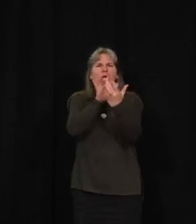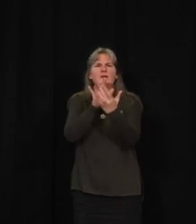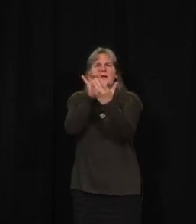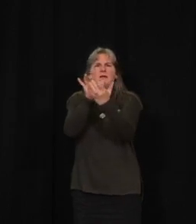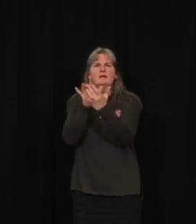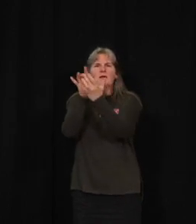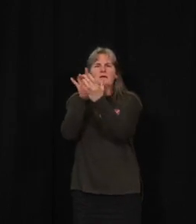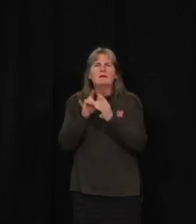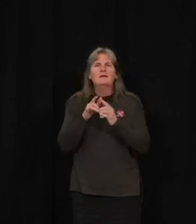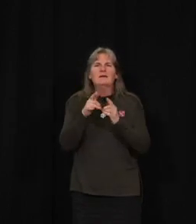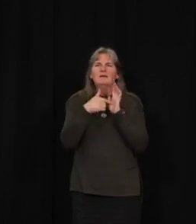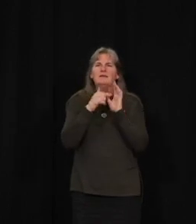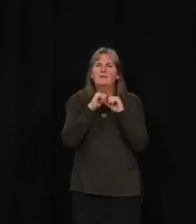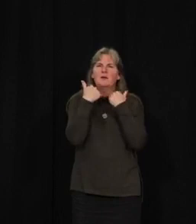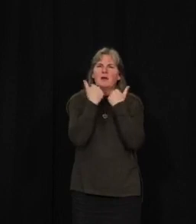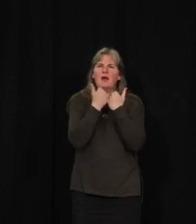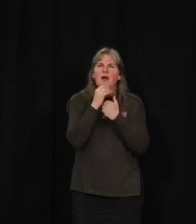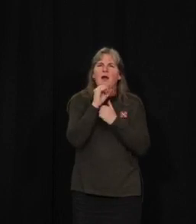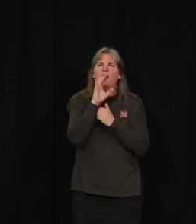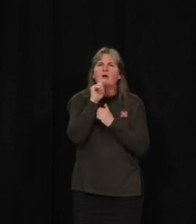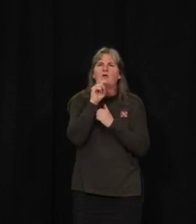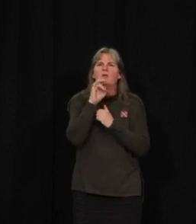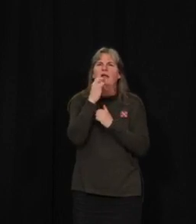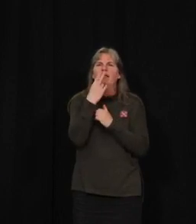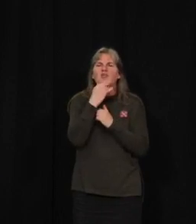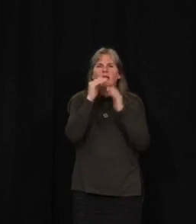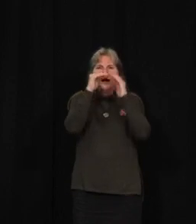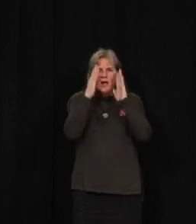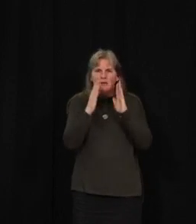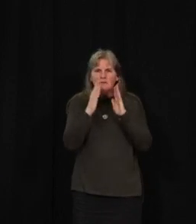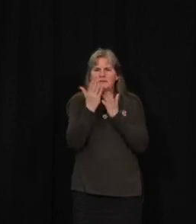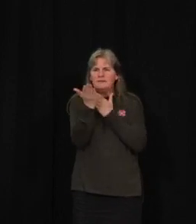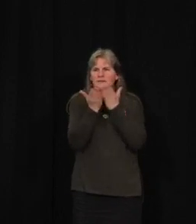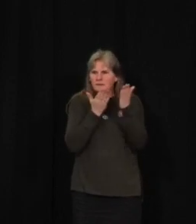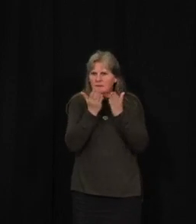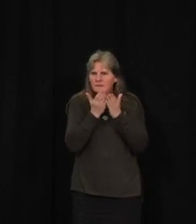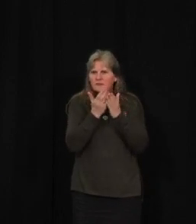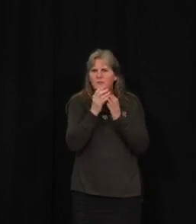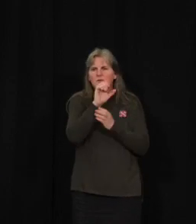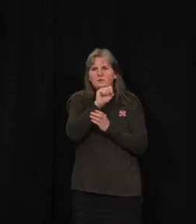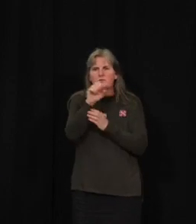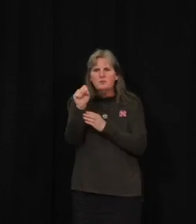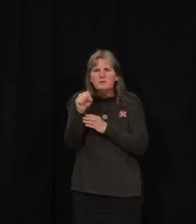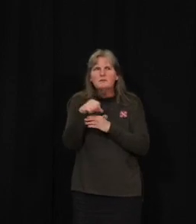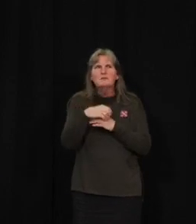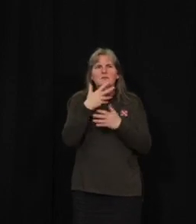housing outreach service with social services, in addition to